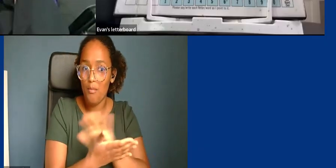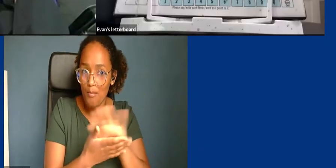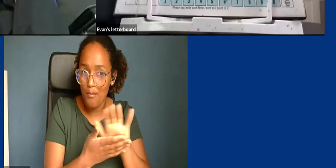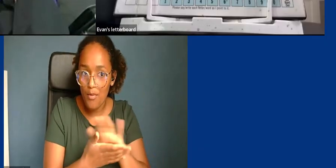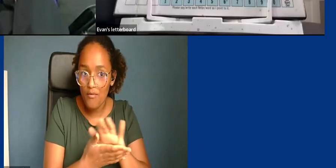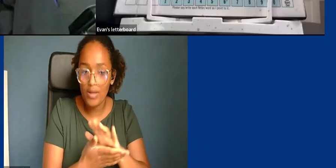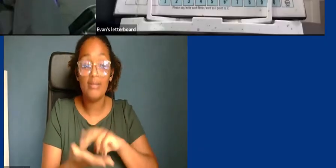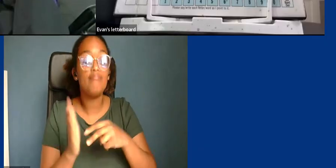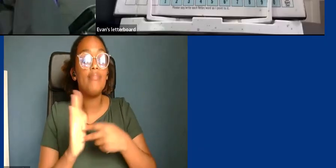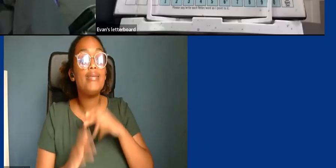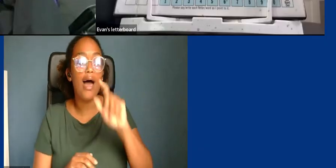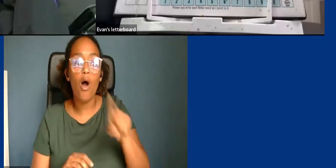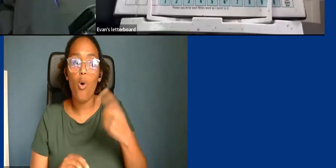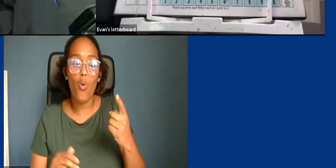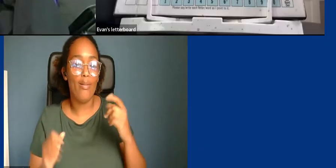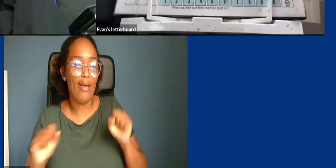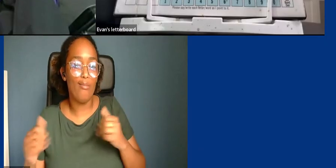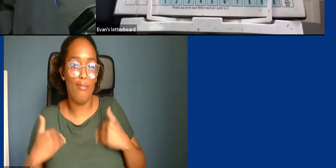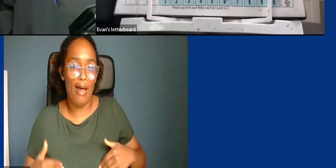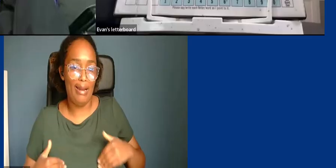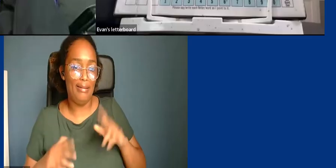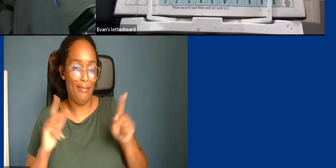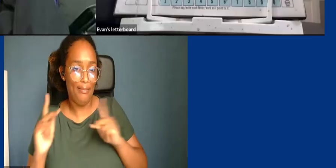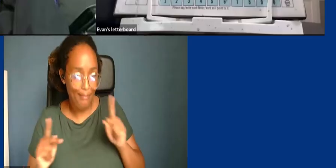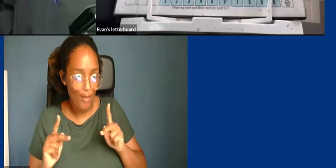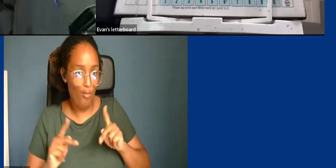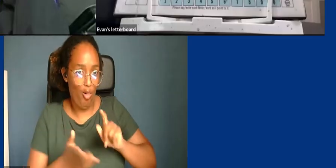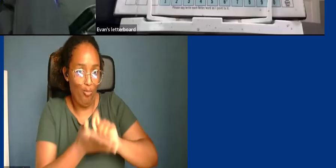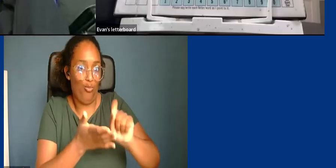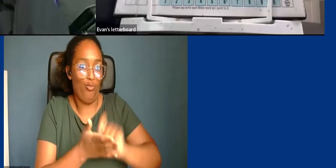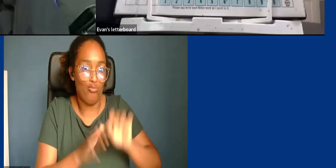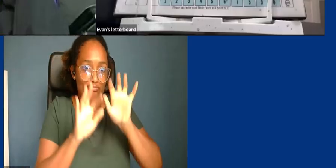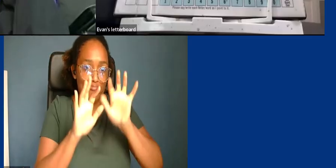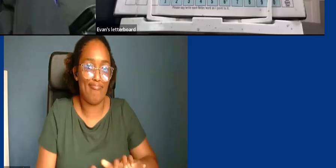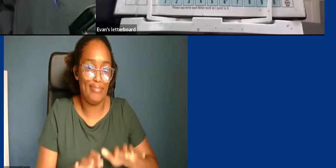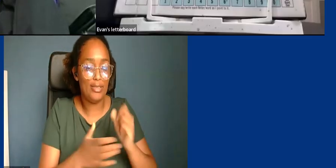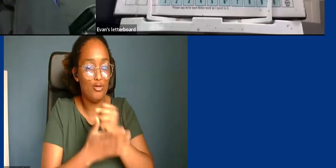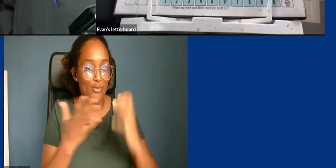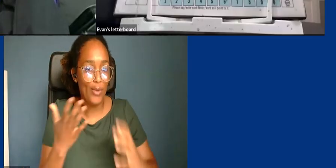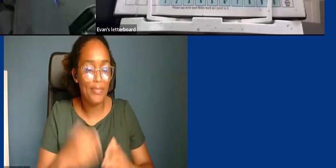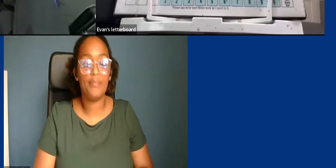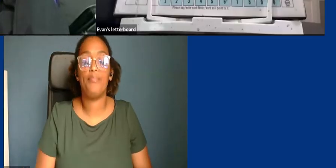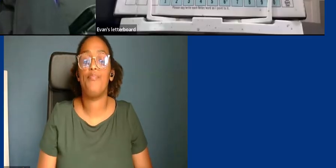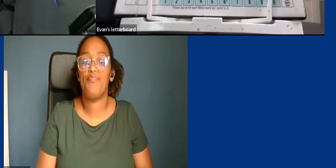Gabby and her boyfriend, Fernando, who has a more mild form of cerebral palsy,